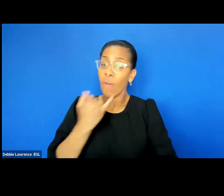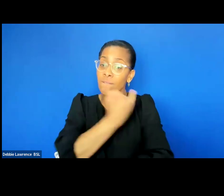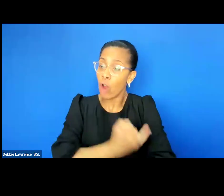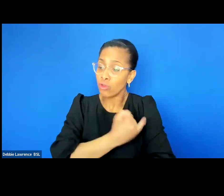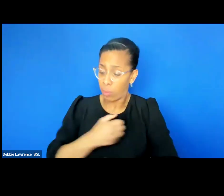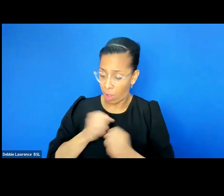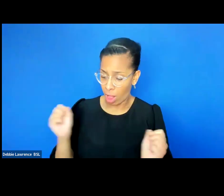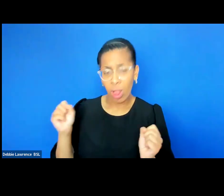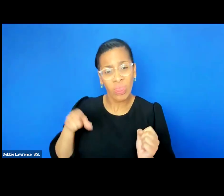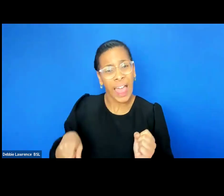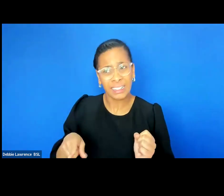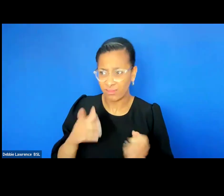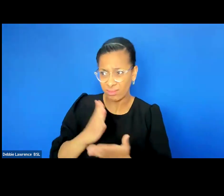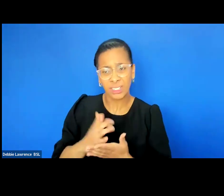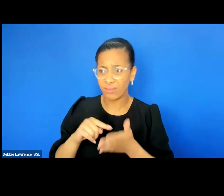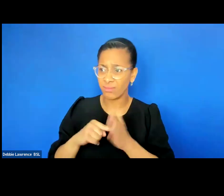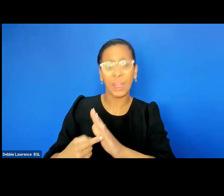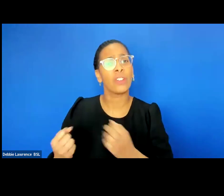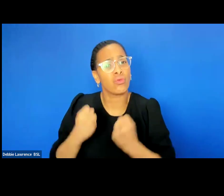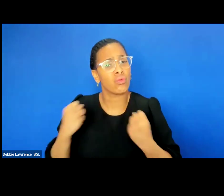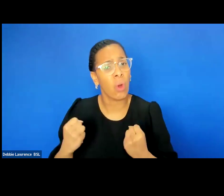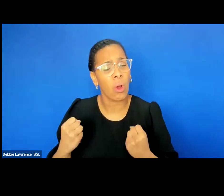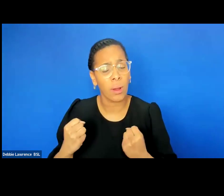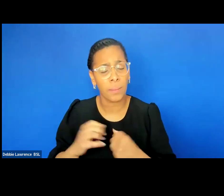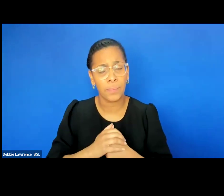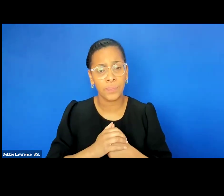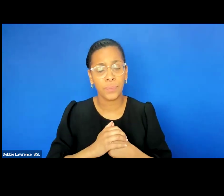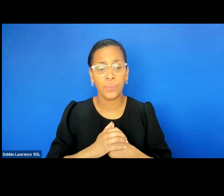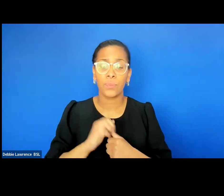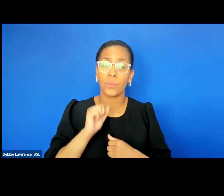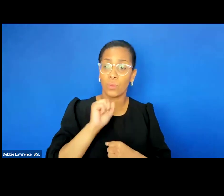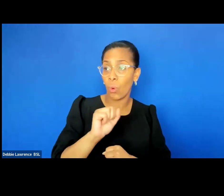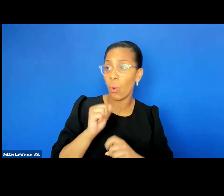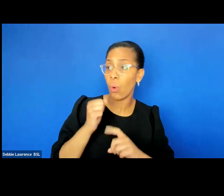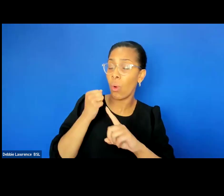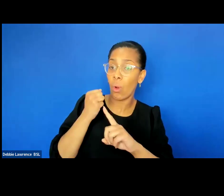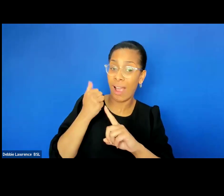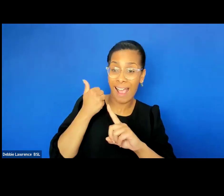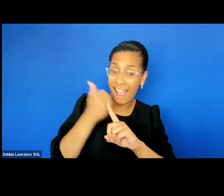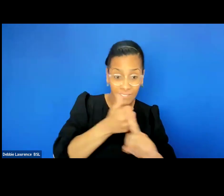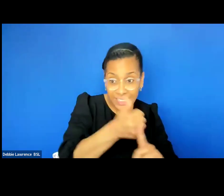remember that your advocacy and your change doesn't need to be big. It can be quiet,